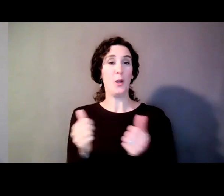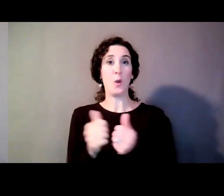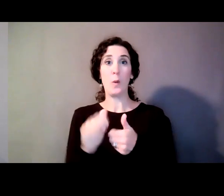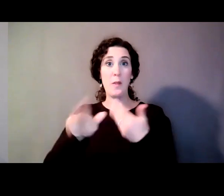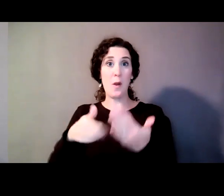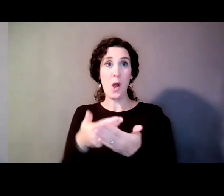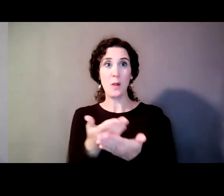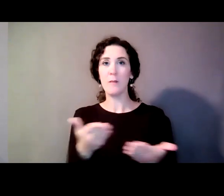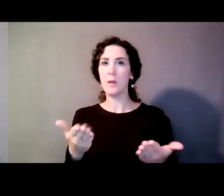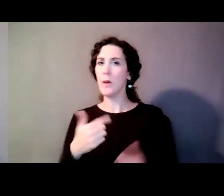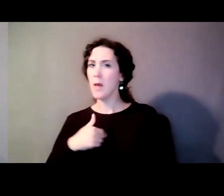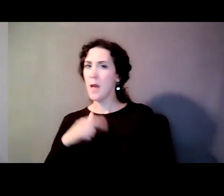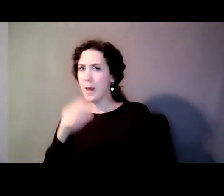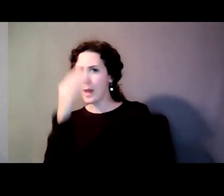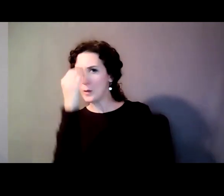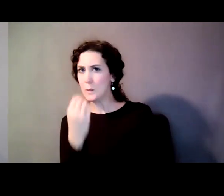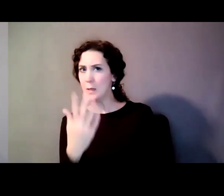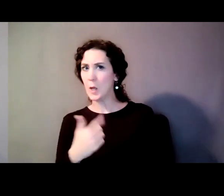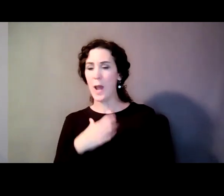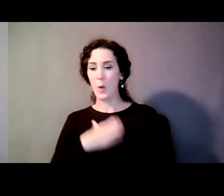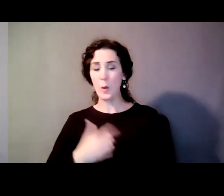I have to say upfront that I wish we were all together in person